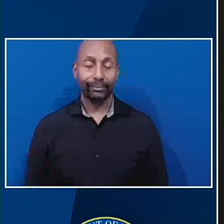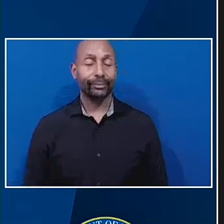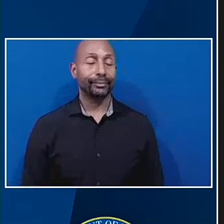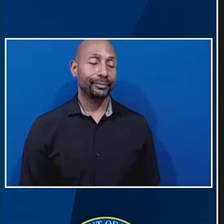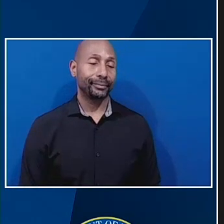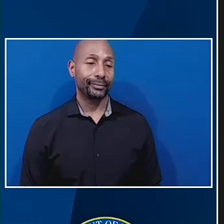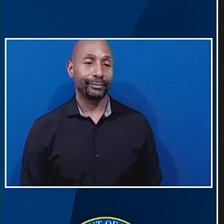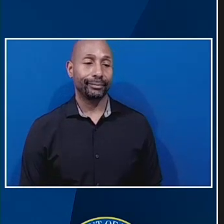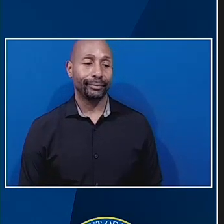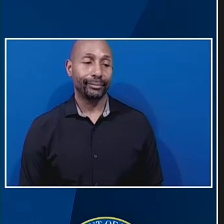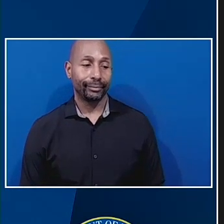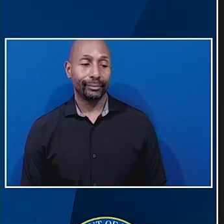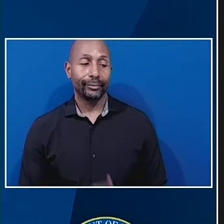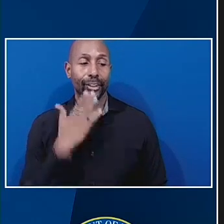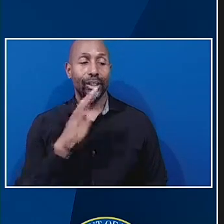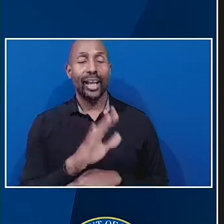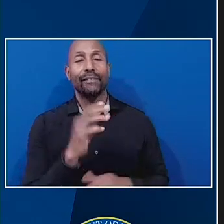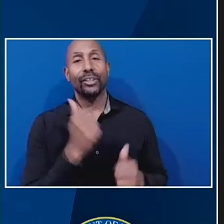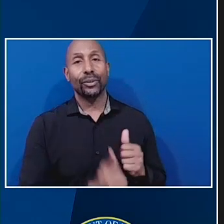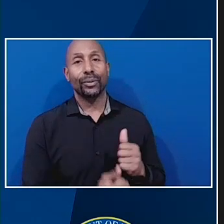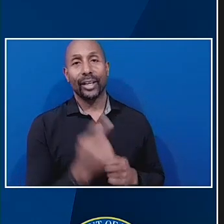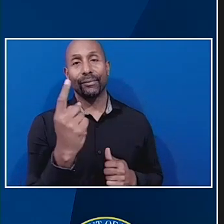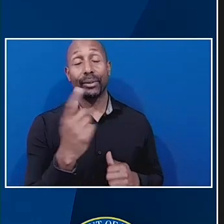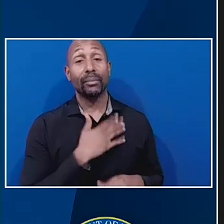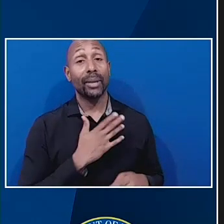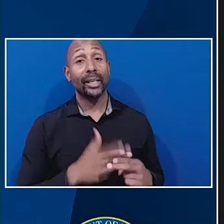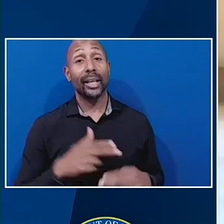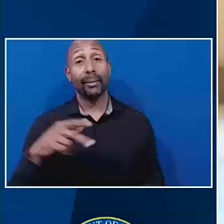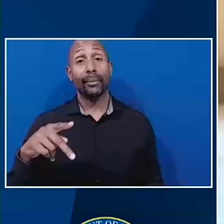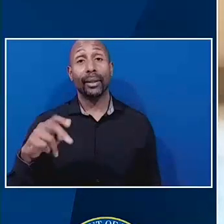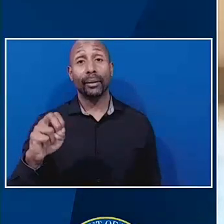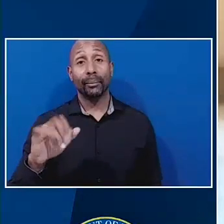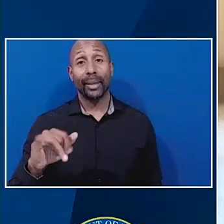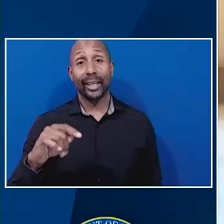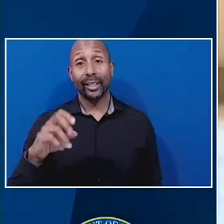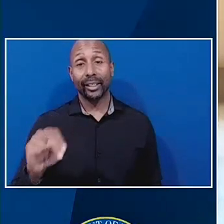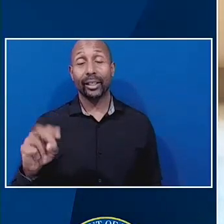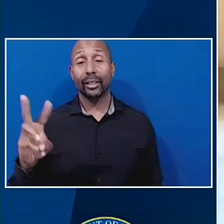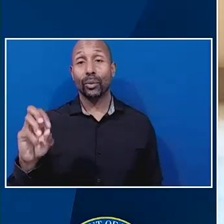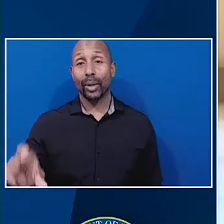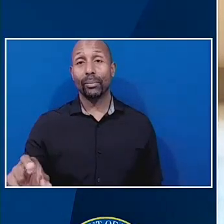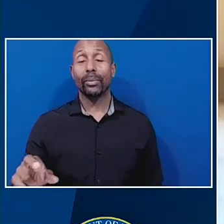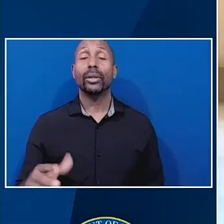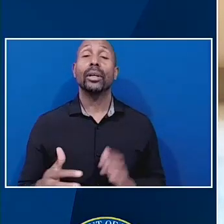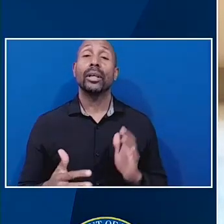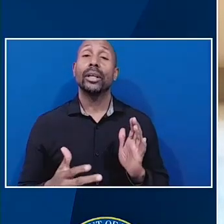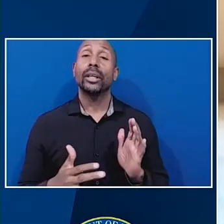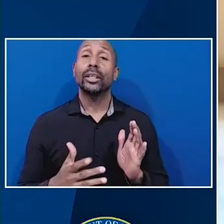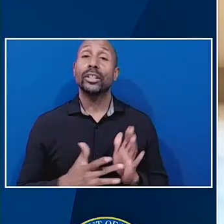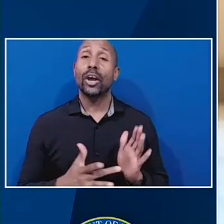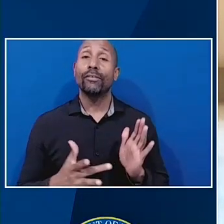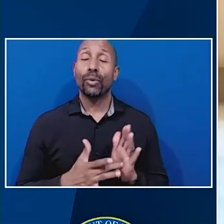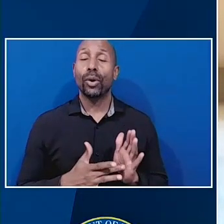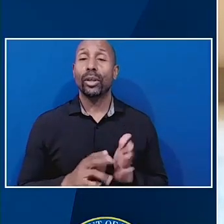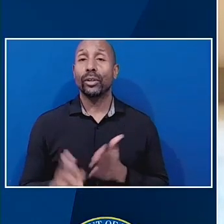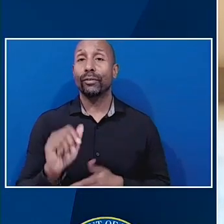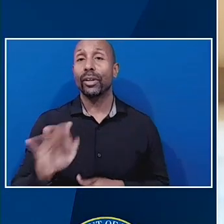Good afternoon, everyone. My name is Peyton Weber, and I am a sophomore at the University of Iowa in the Tippie School of Business.